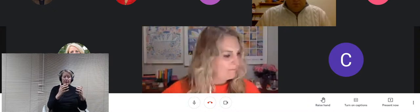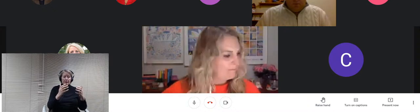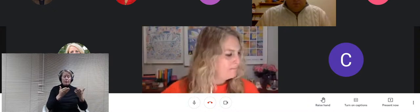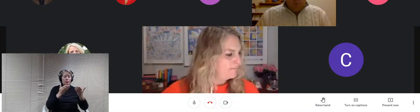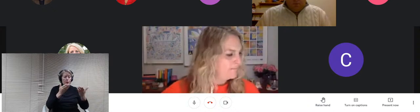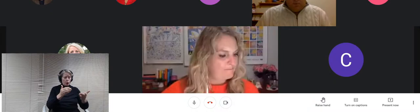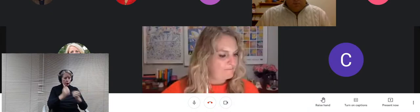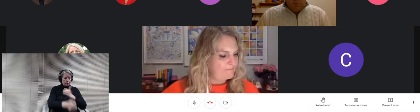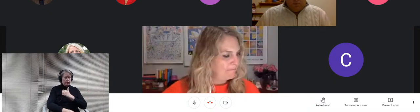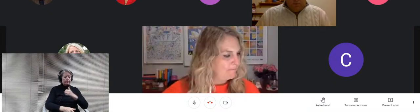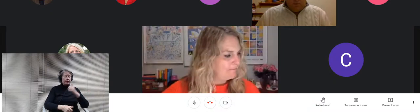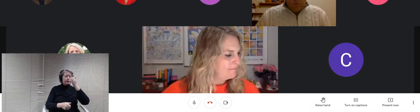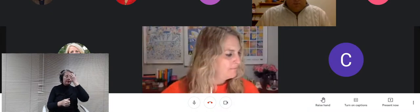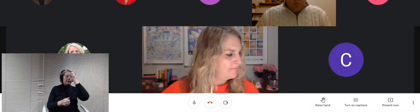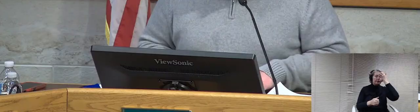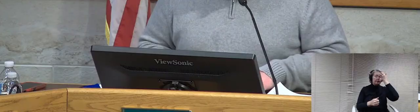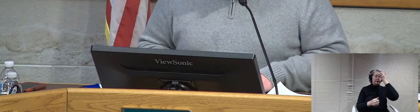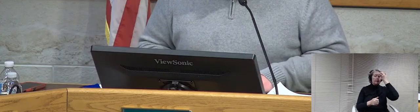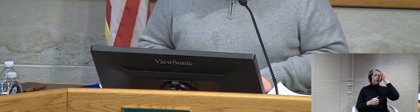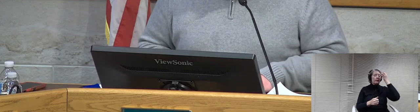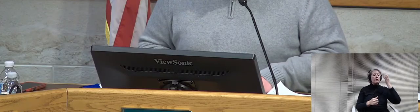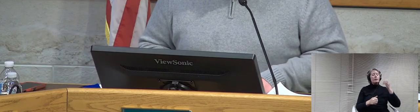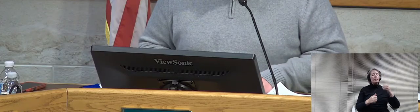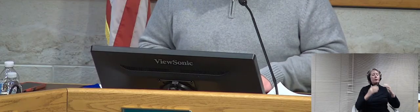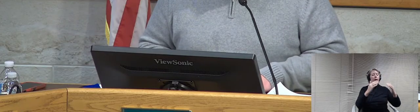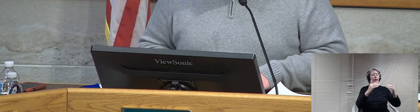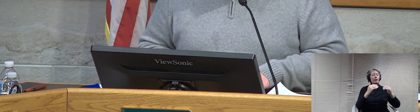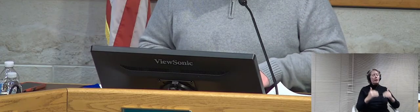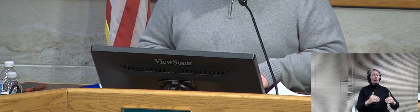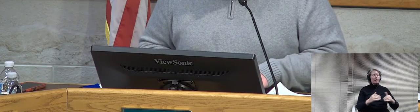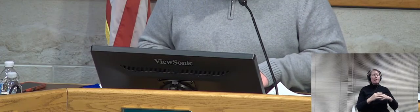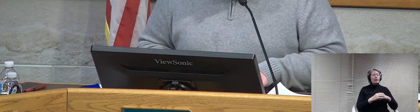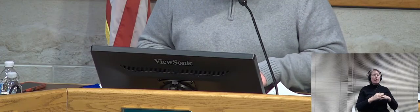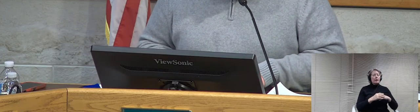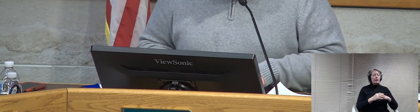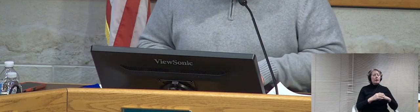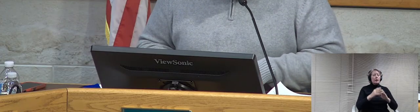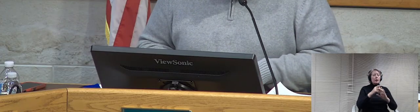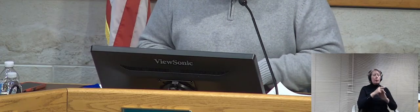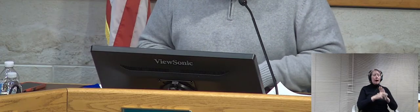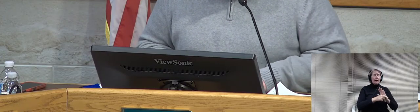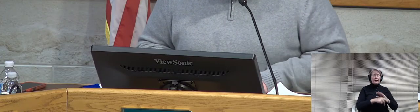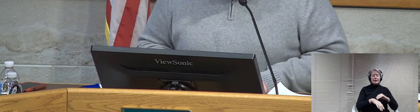Move on to our next item, which is policy 534 equal education